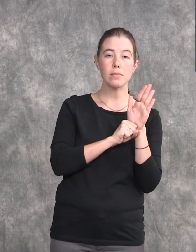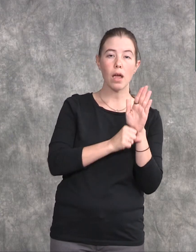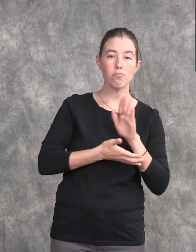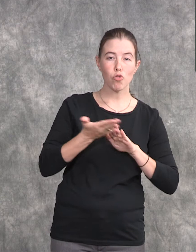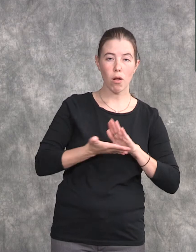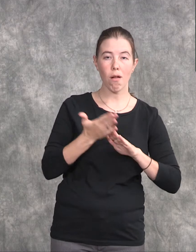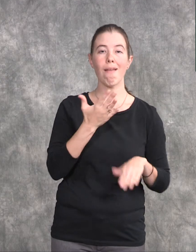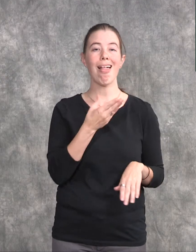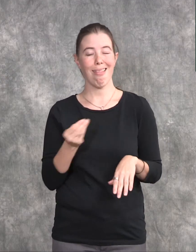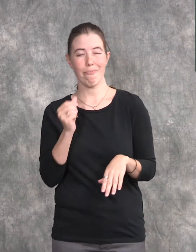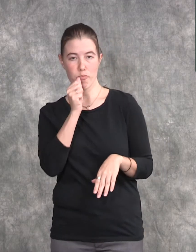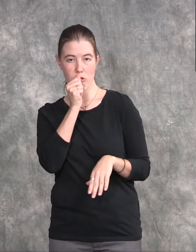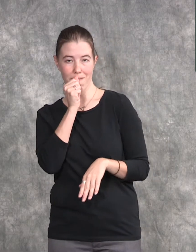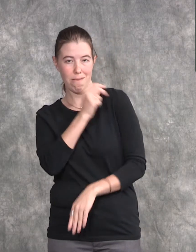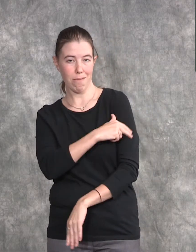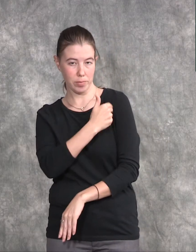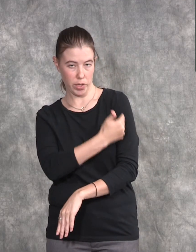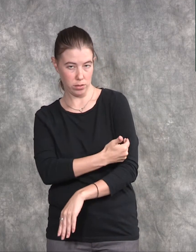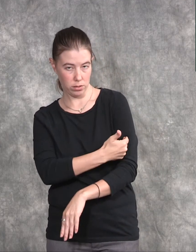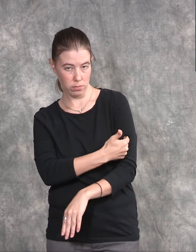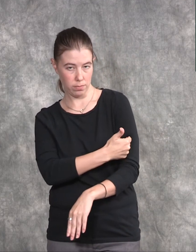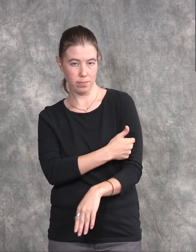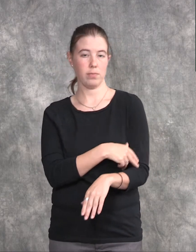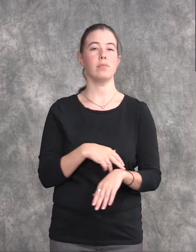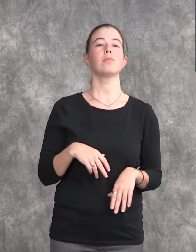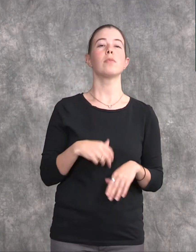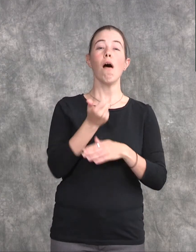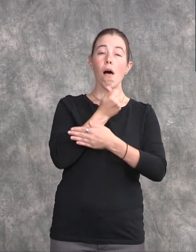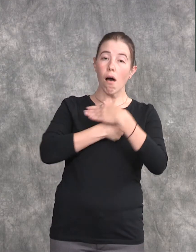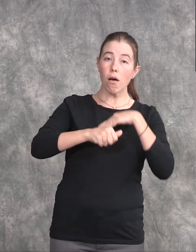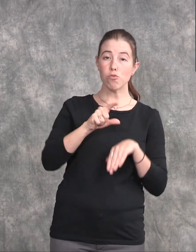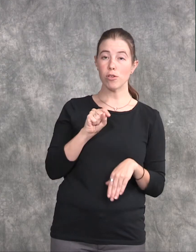ADA applies to both state run and private hospitals.